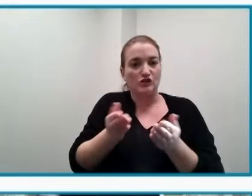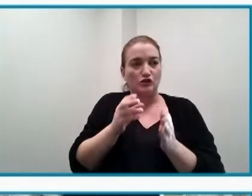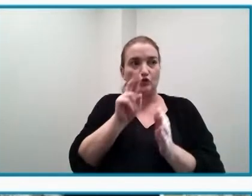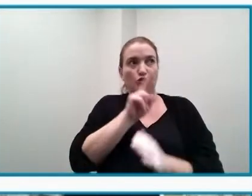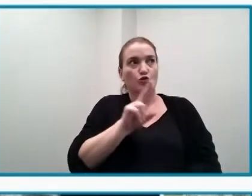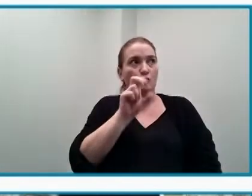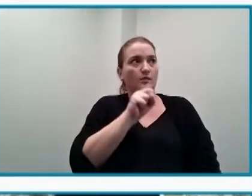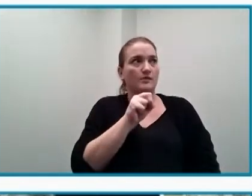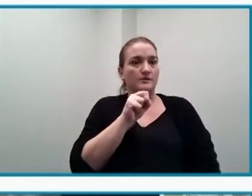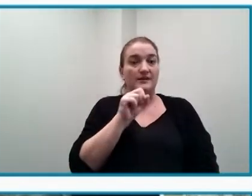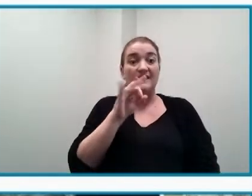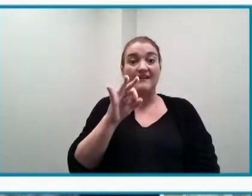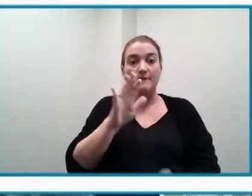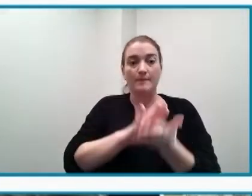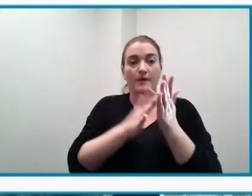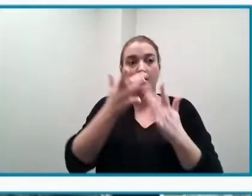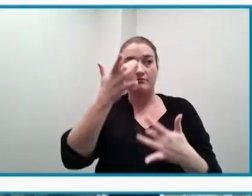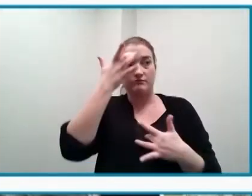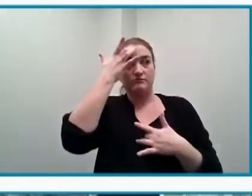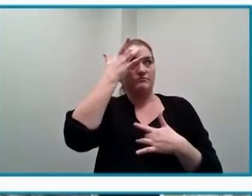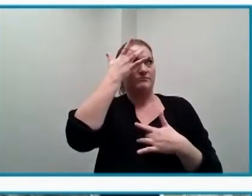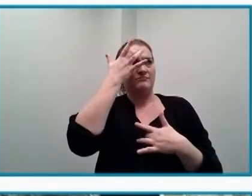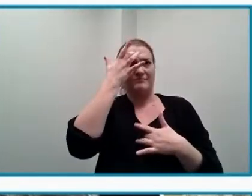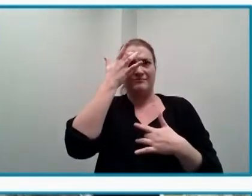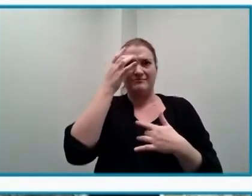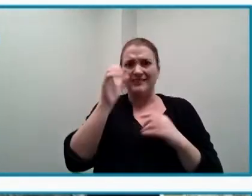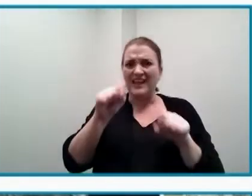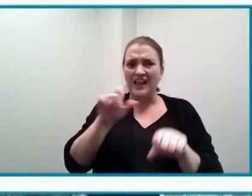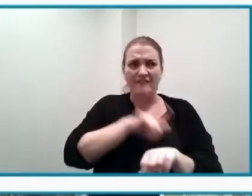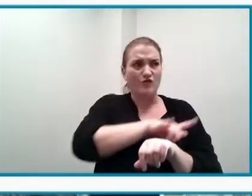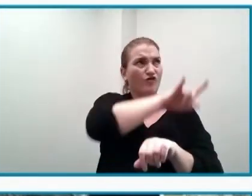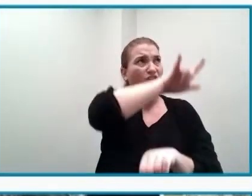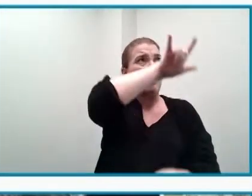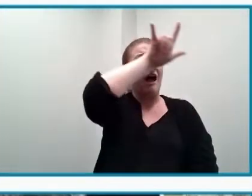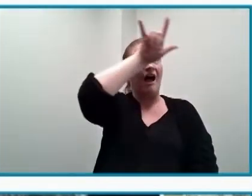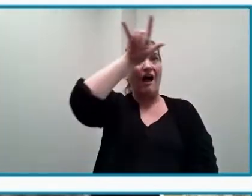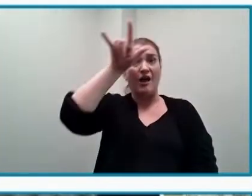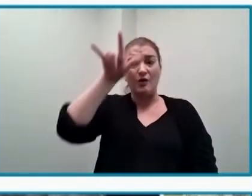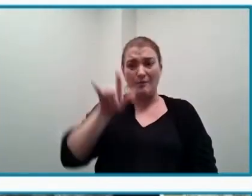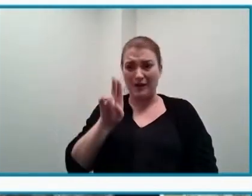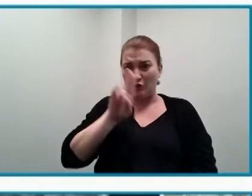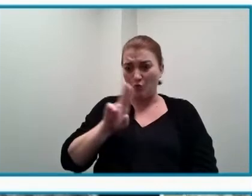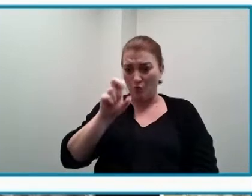you gotta fly all the way back to the states in order to get any services done for you. Uh, if you are,